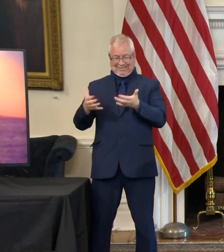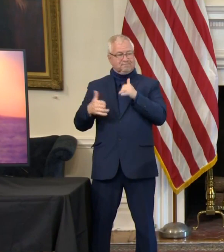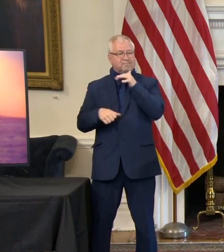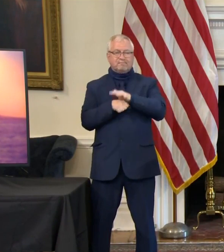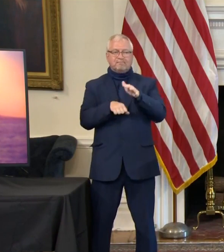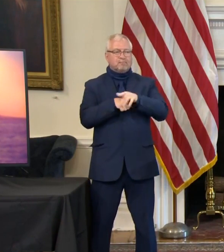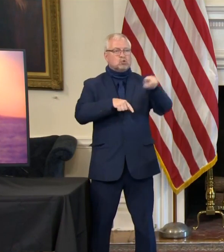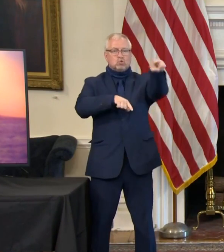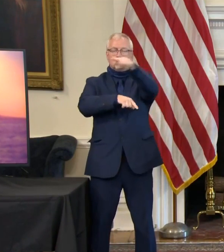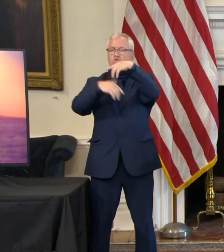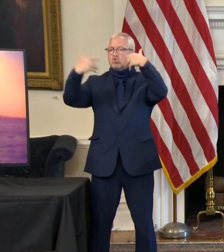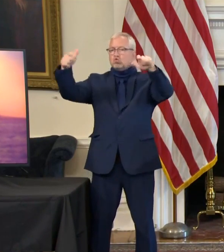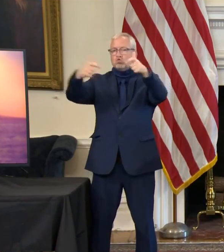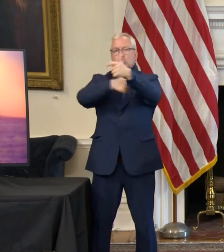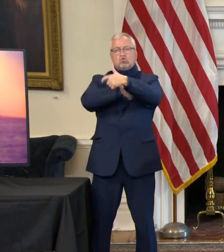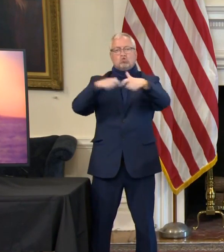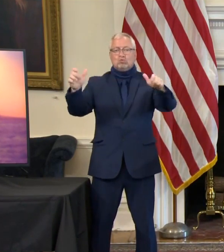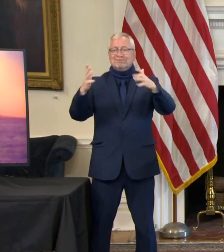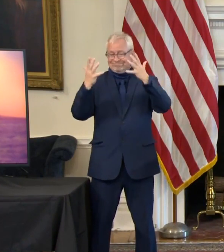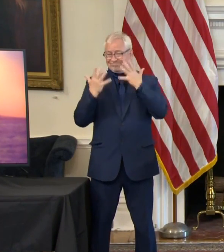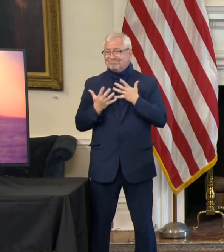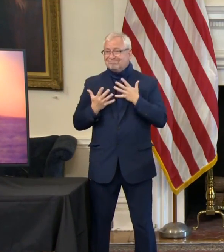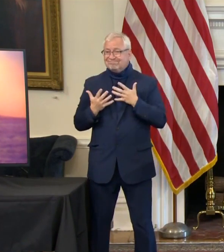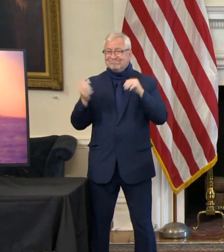IT IS STILL NOT HELPING EVERY BUDDY.